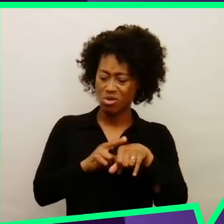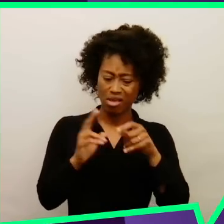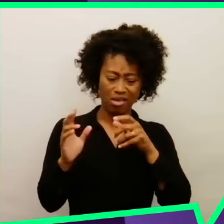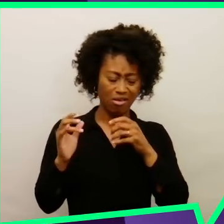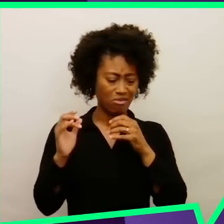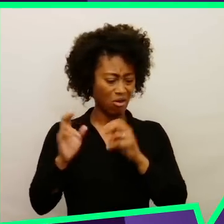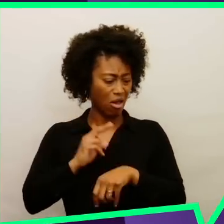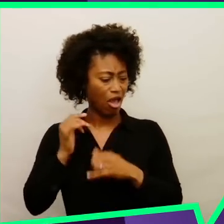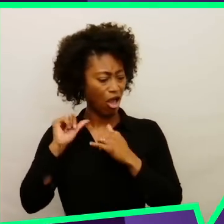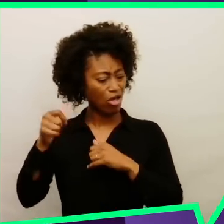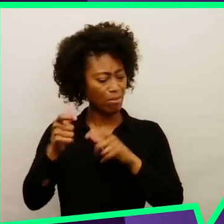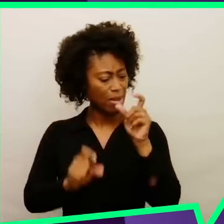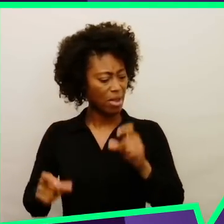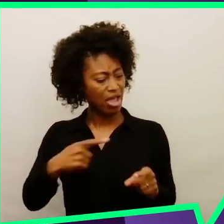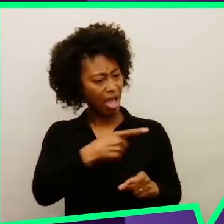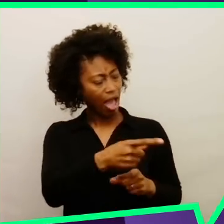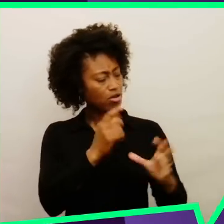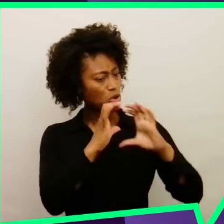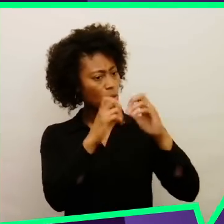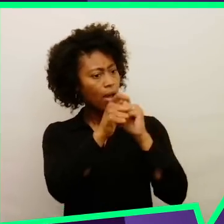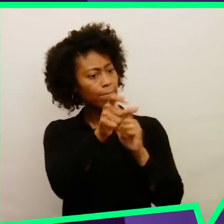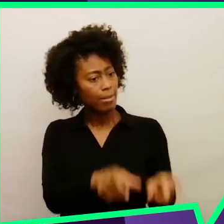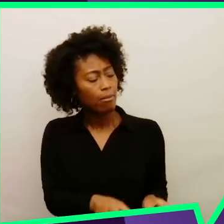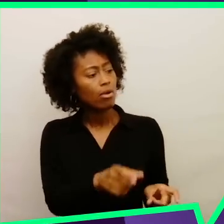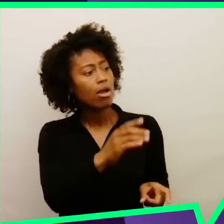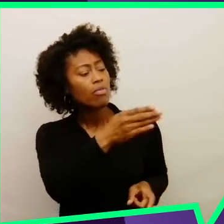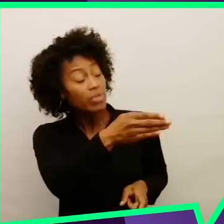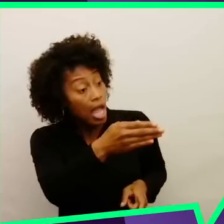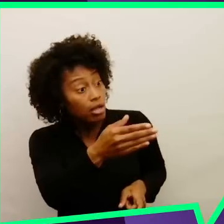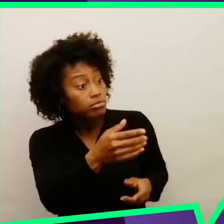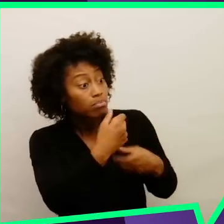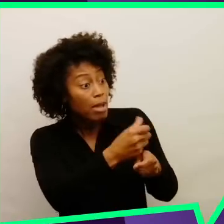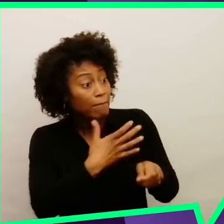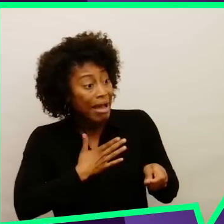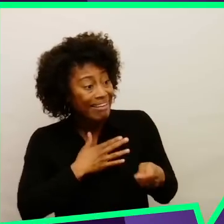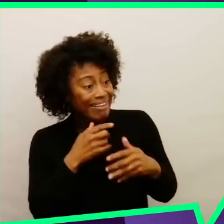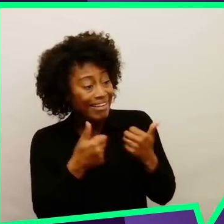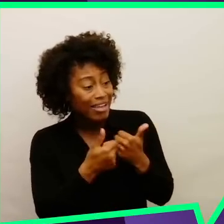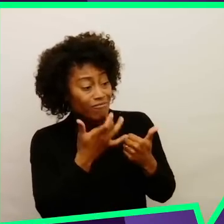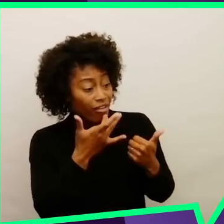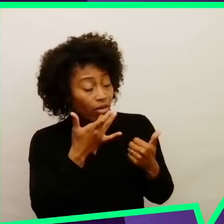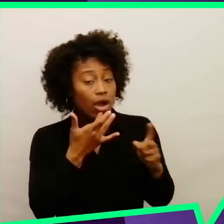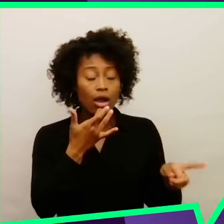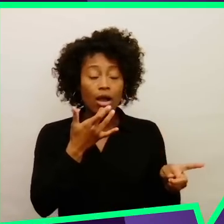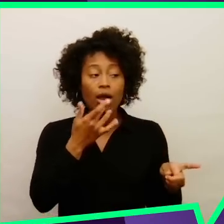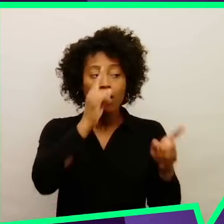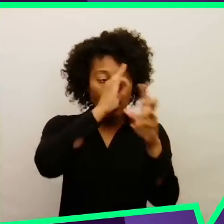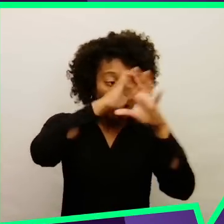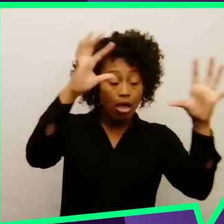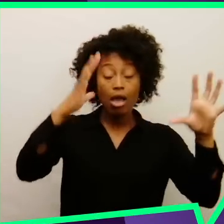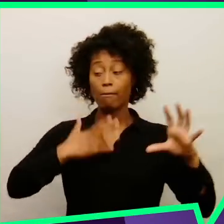who created a game that I love and they were able to see the same image in their head that I see in my head.